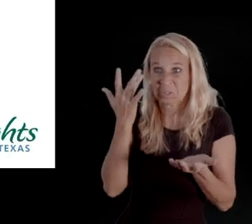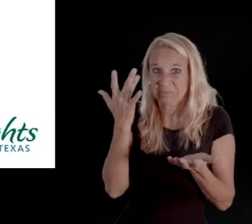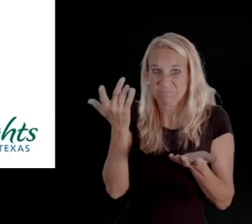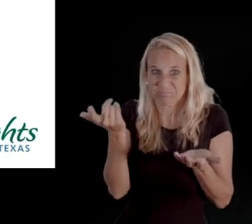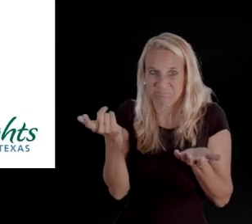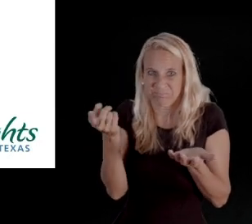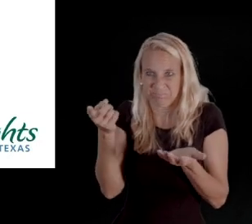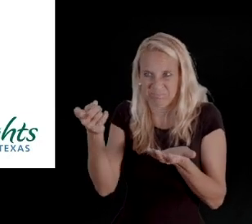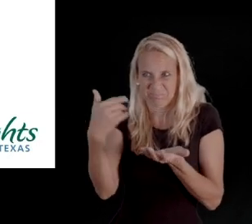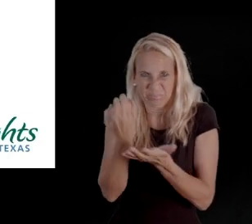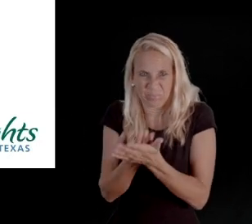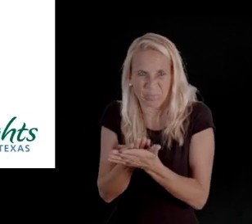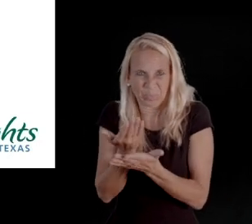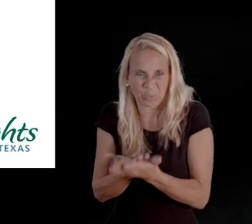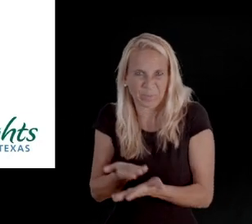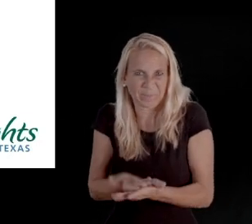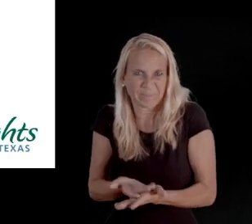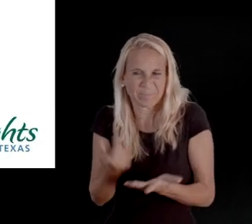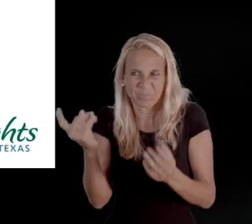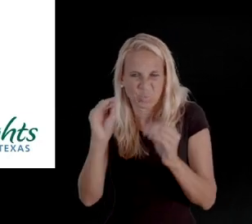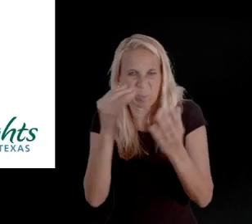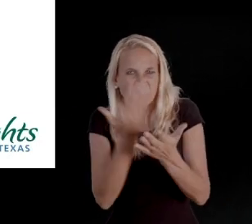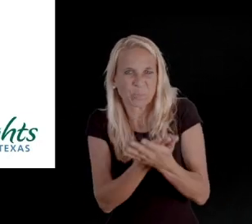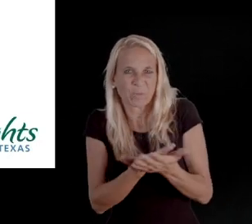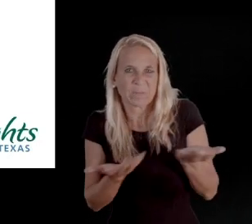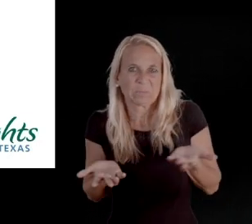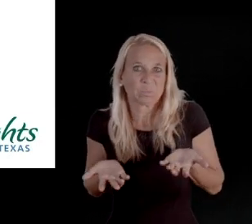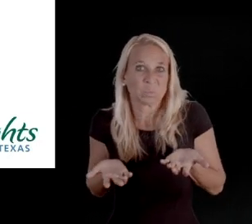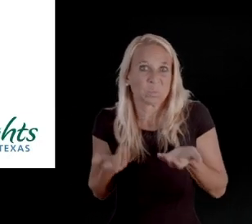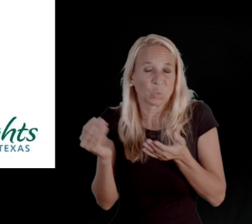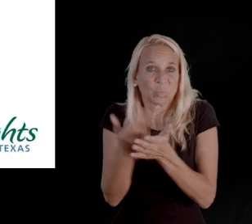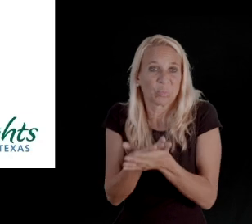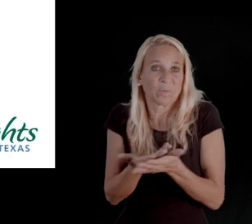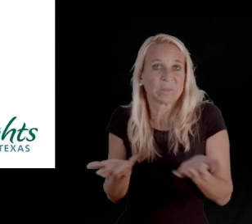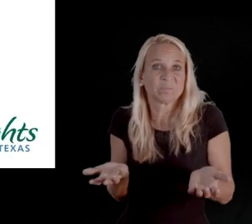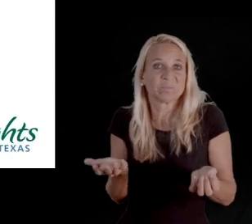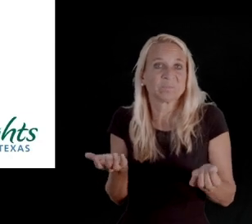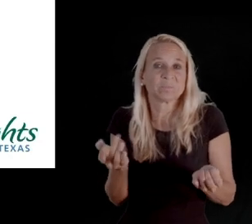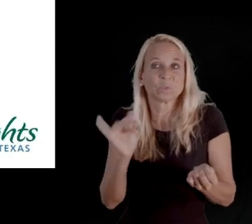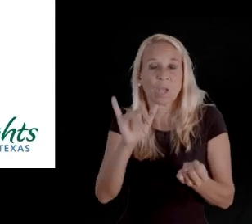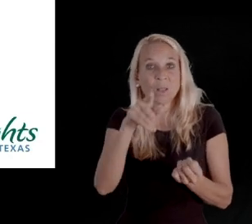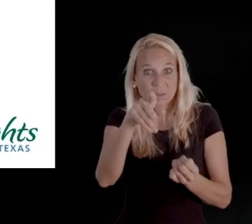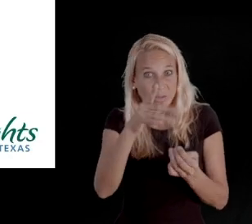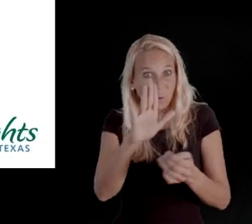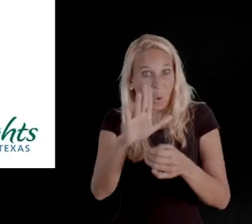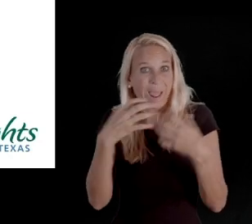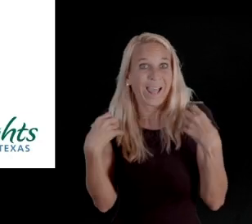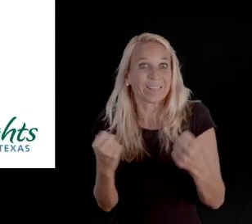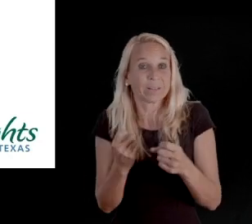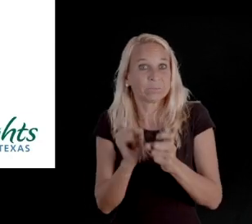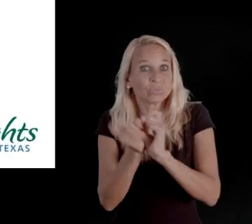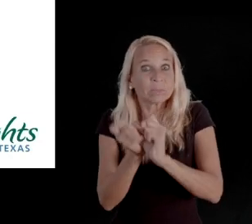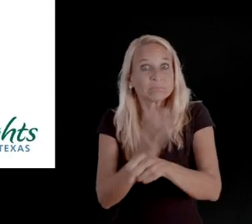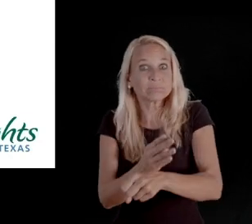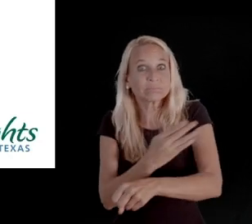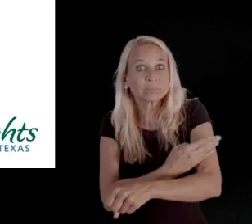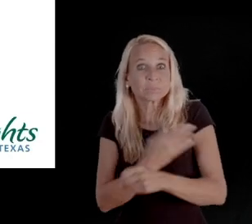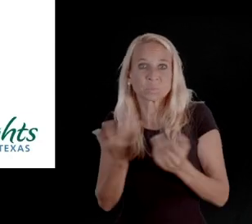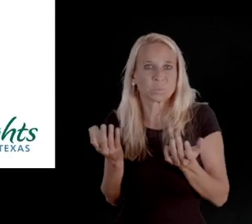They have to prove you no longer need the service, they have to prove whether your condition's changed. They have to prove why, even though you've had the service